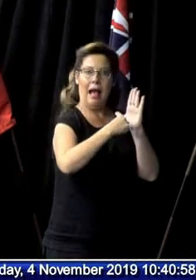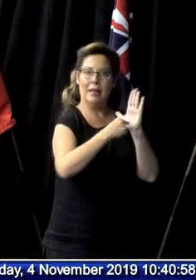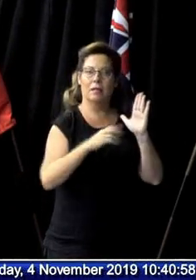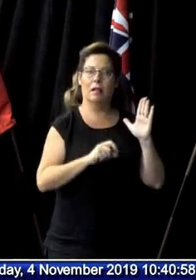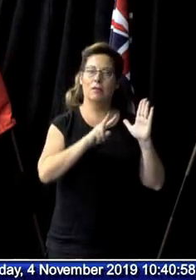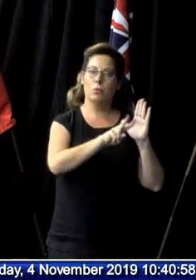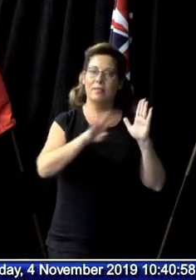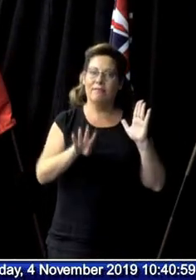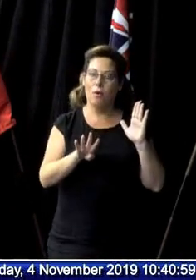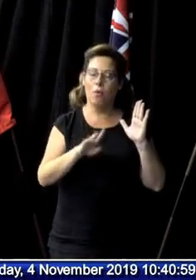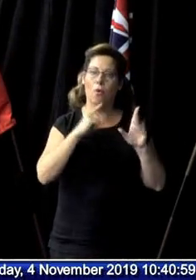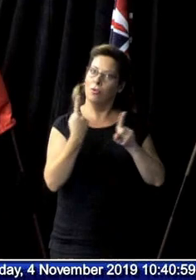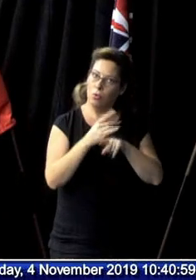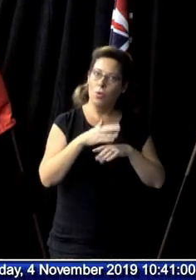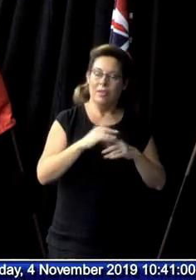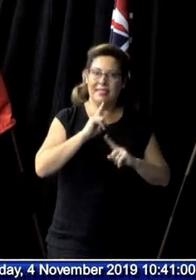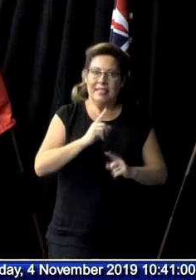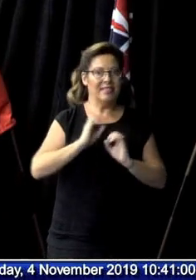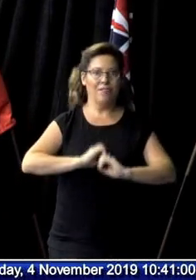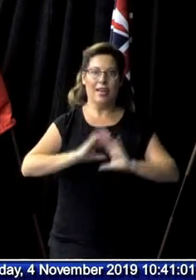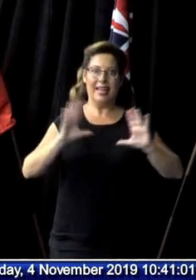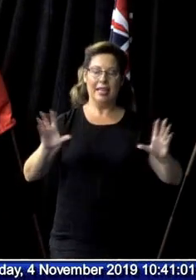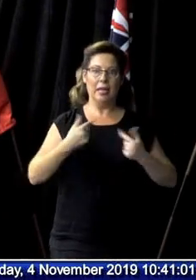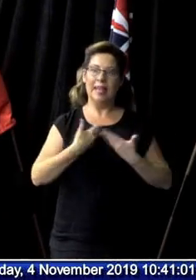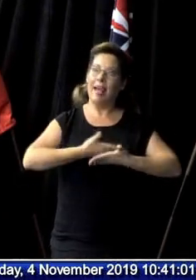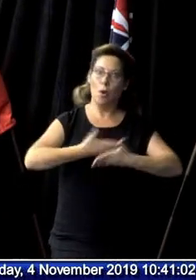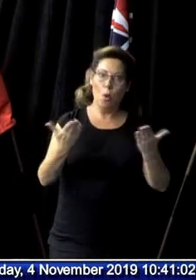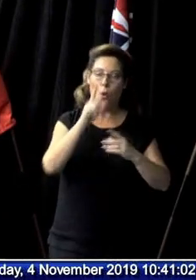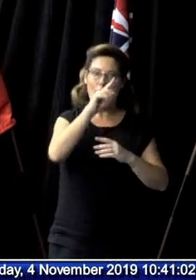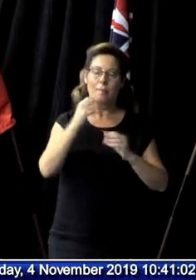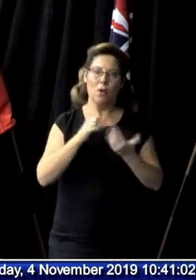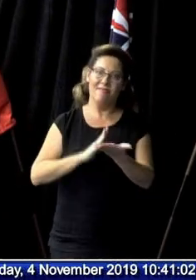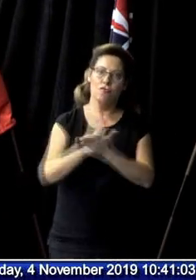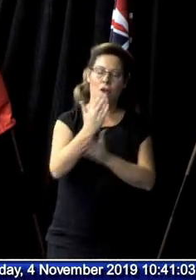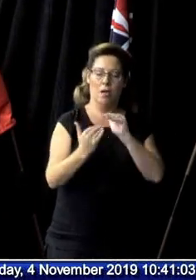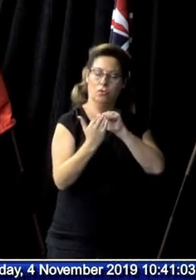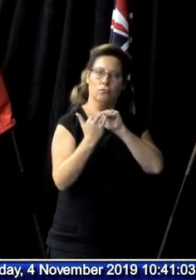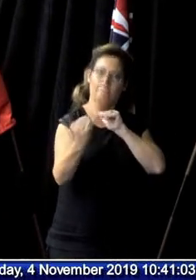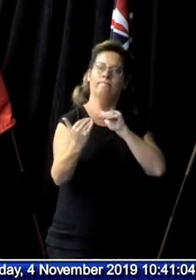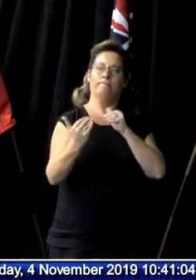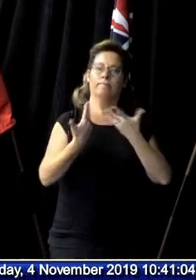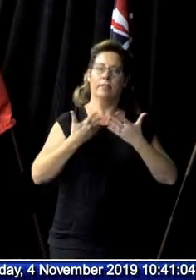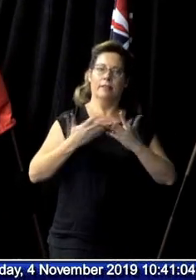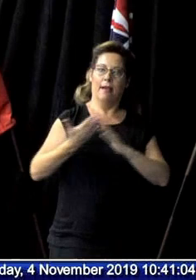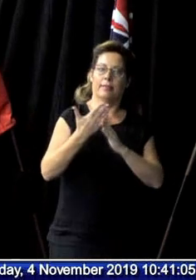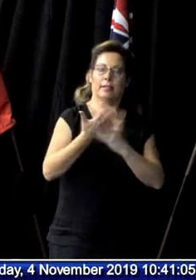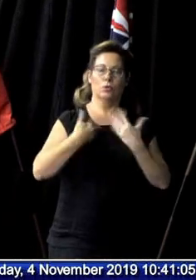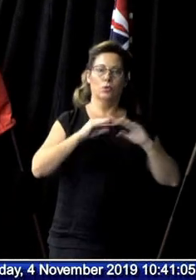without discrimination and on the basis of equal opportunity. Australia is a party to the convention, is required to ensure